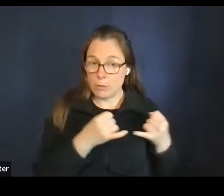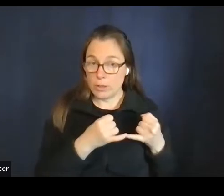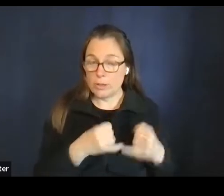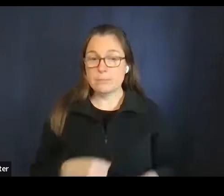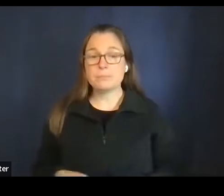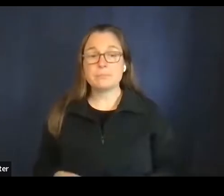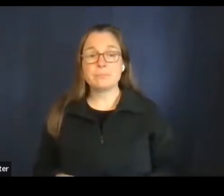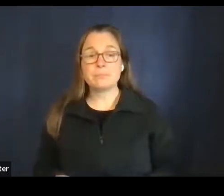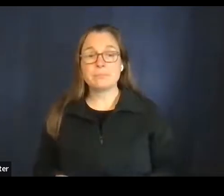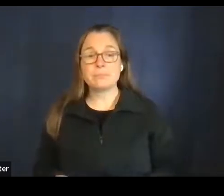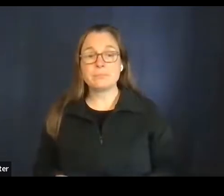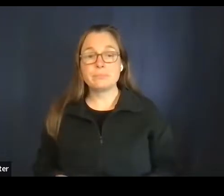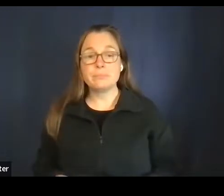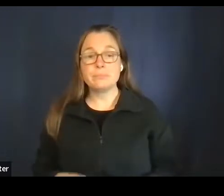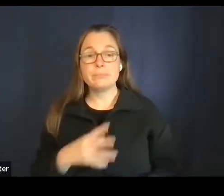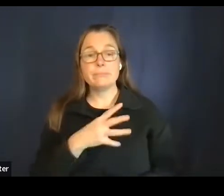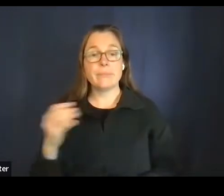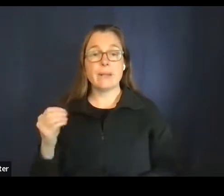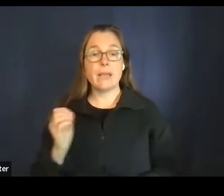and and our current city council.